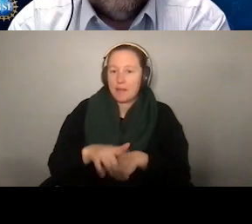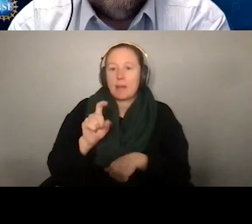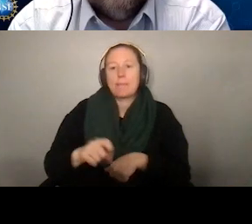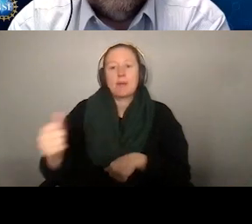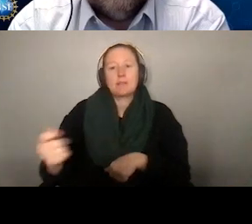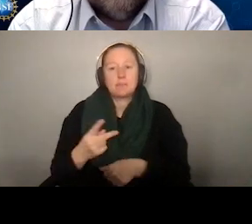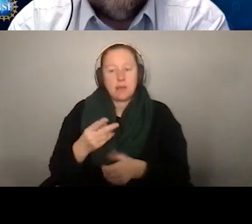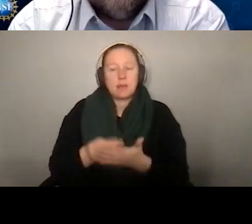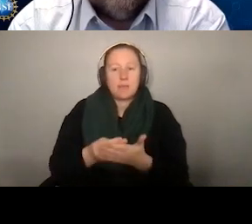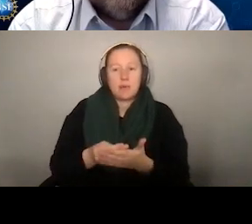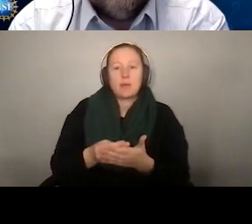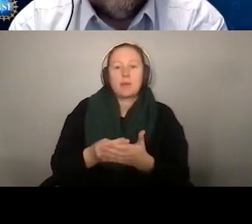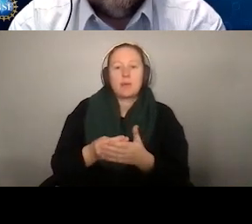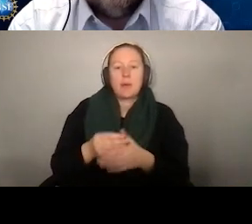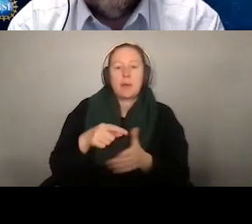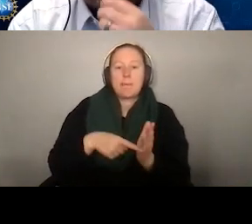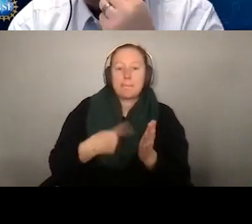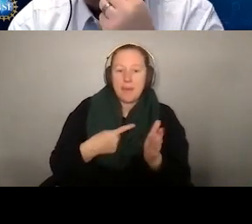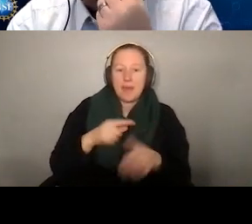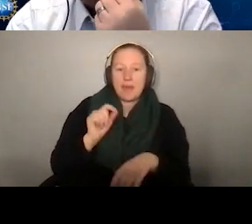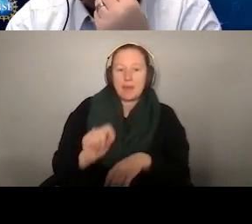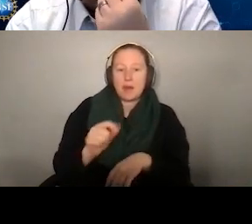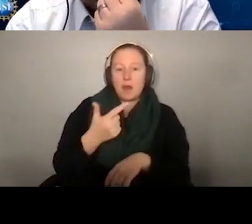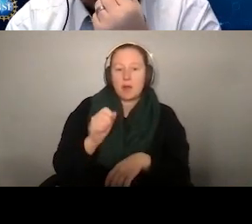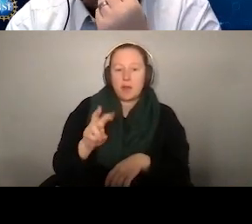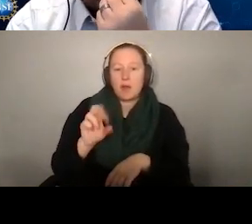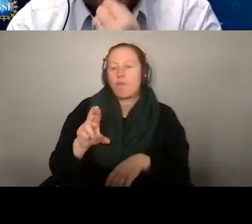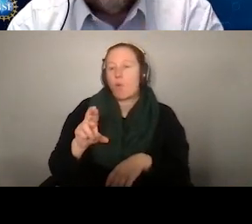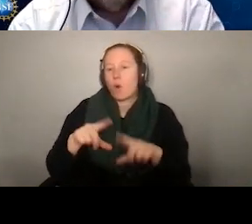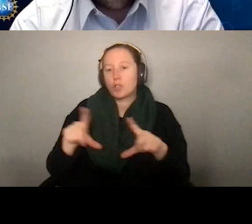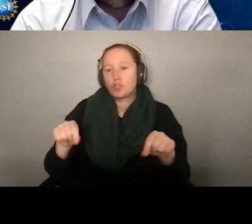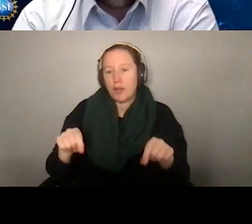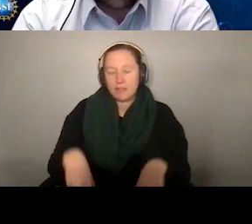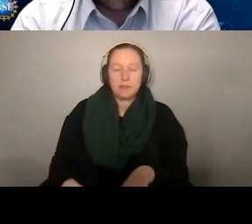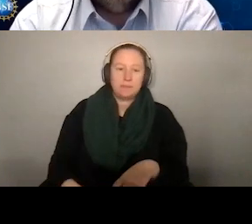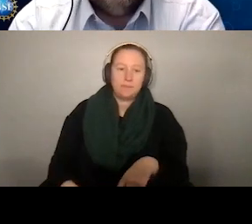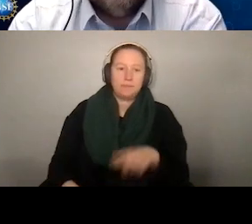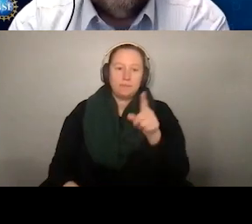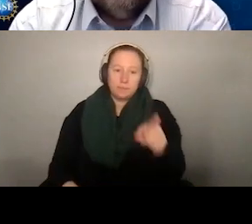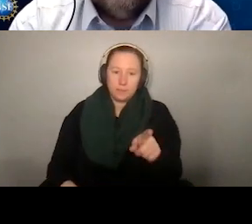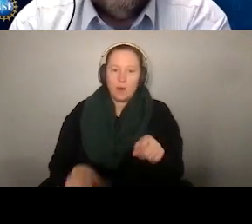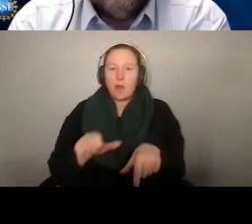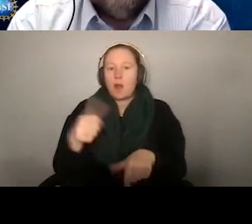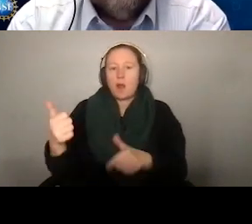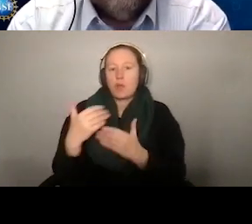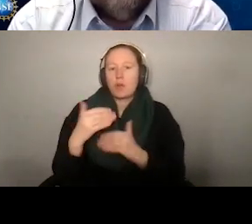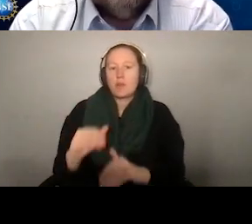either through paid or via check. Furthermore, there are these additional restrictions enforced by the system.